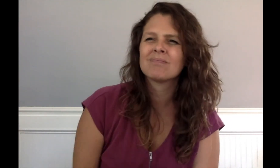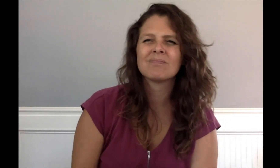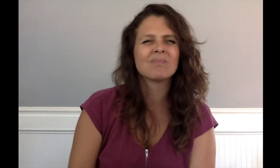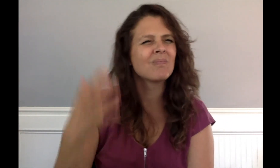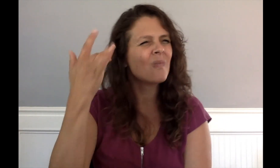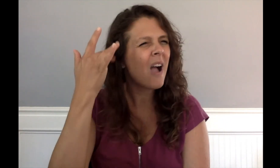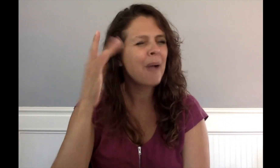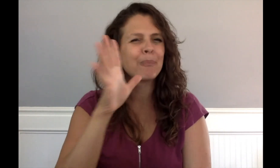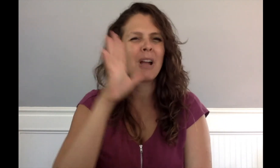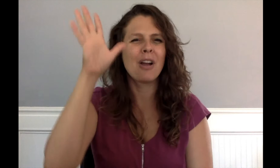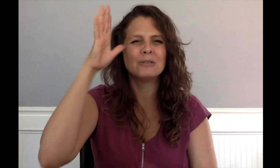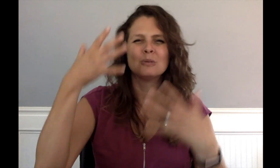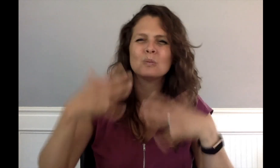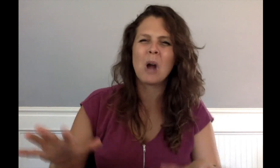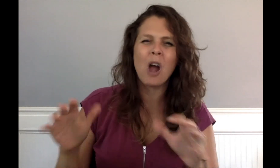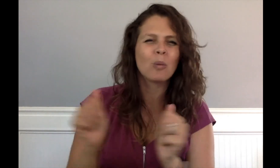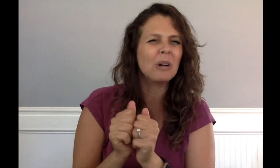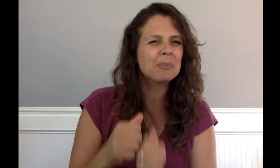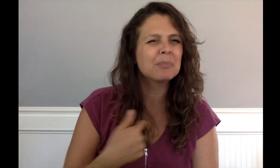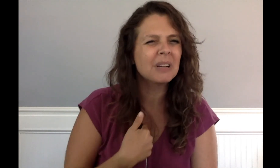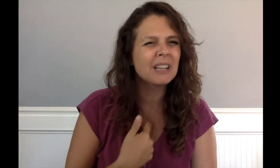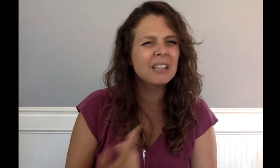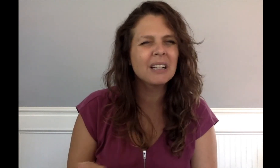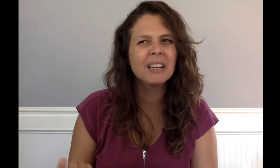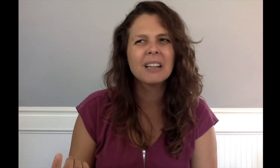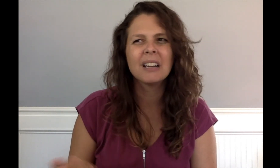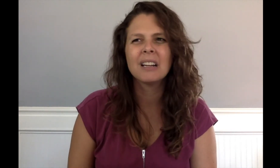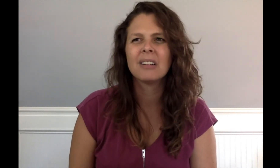Why didn't his parents want to be with him?